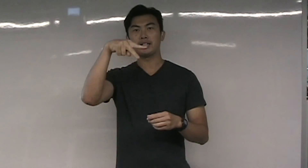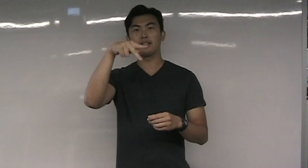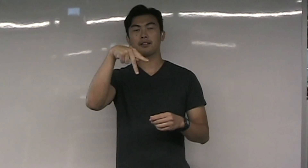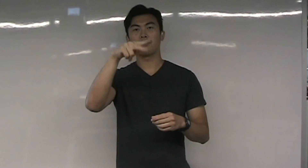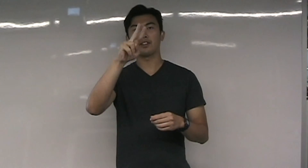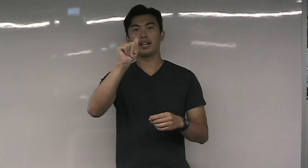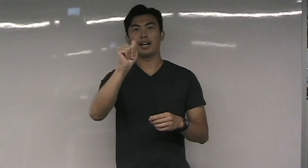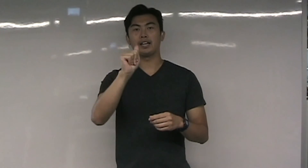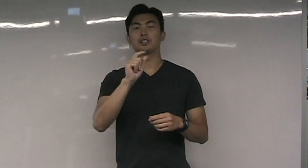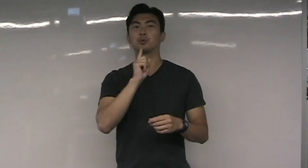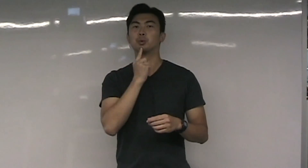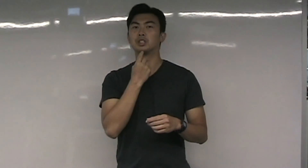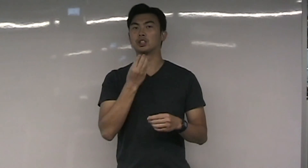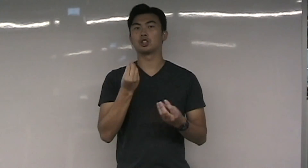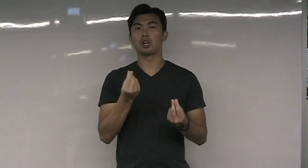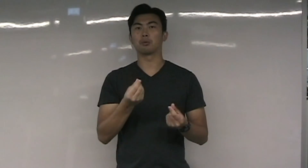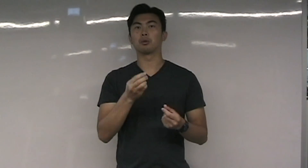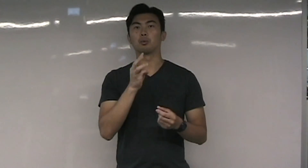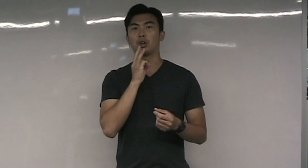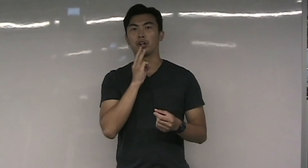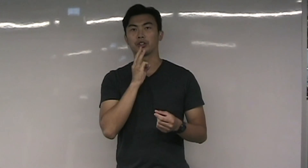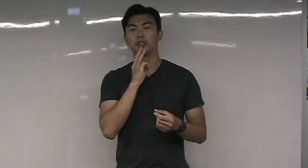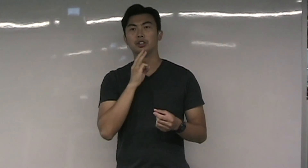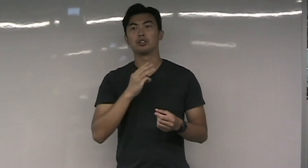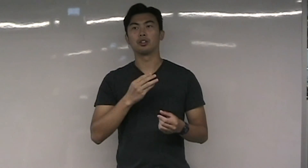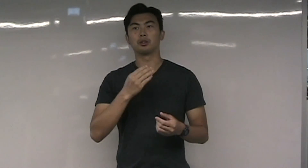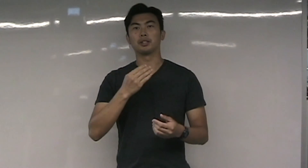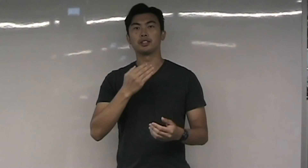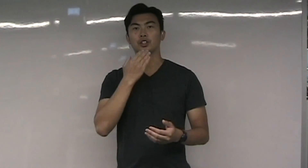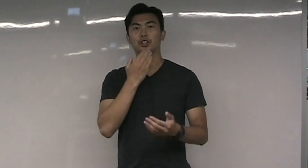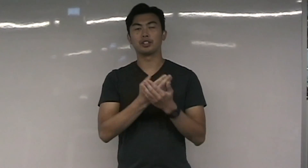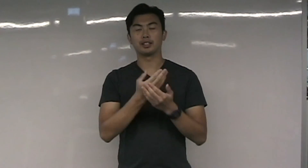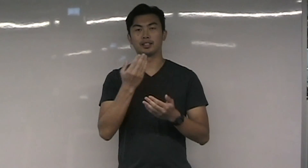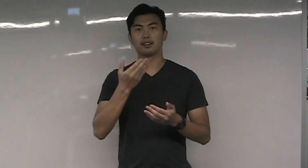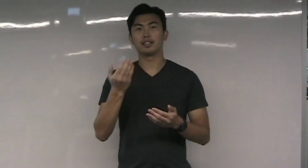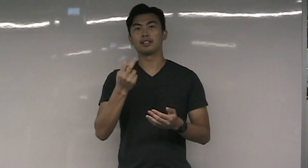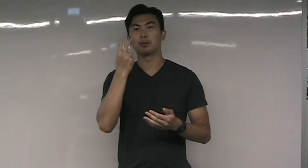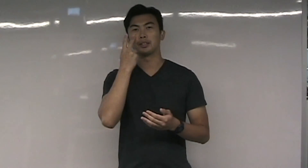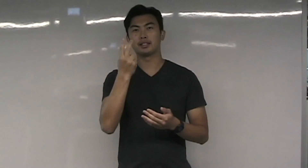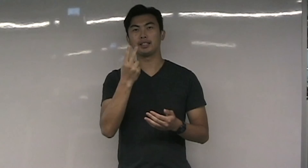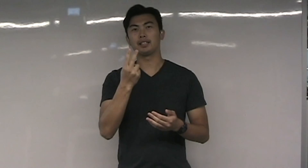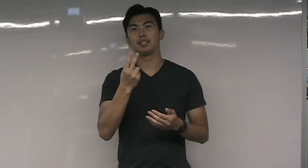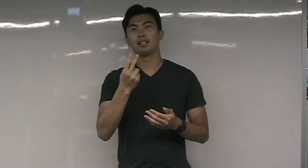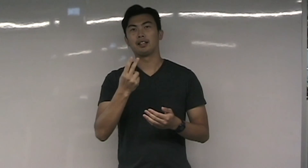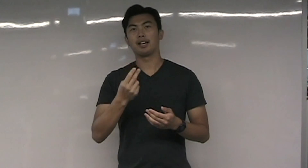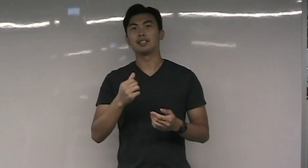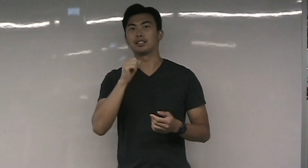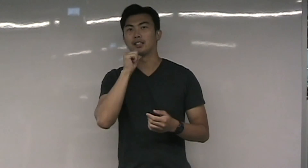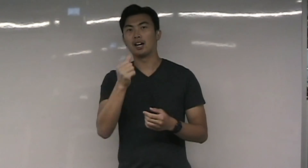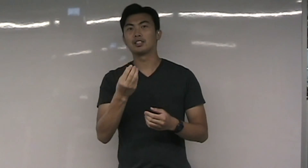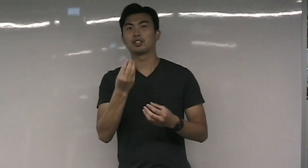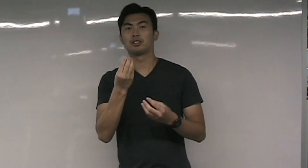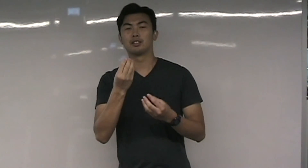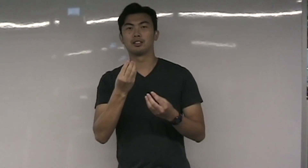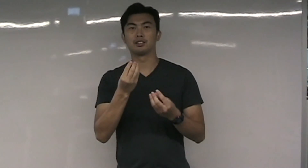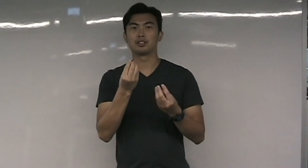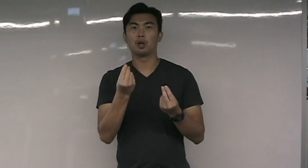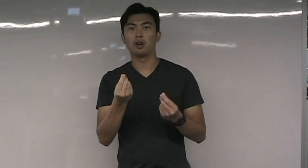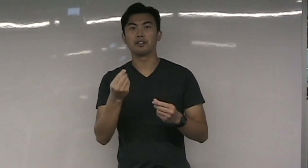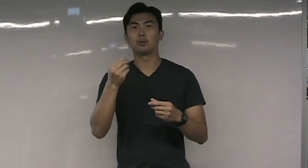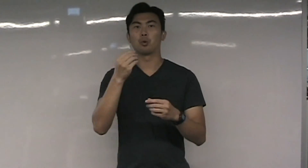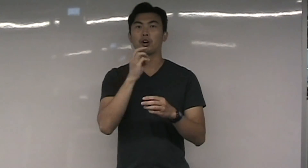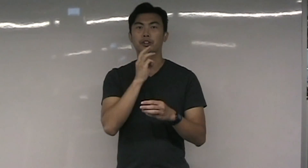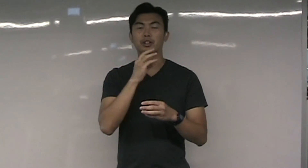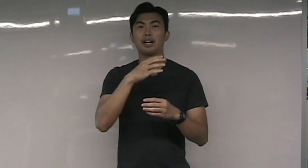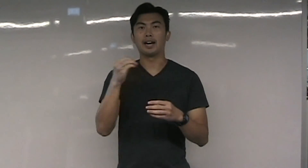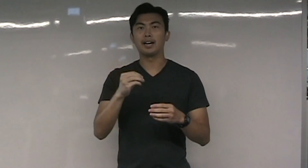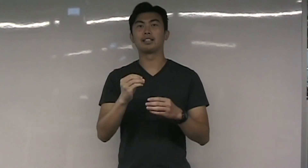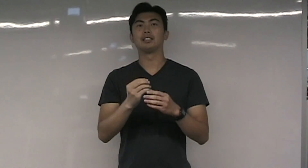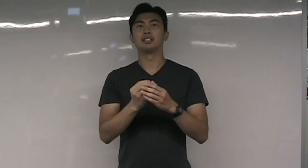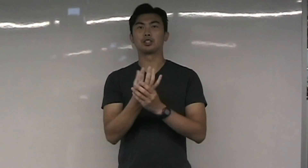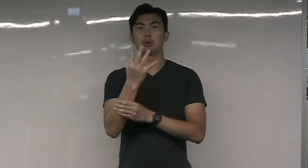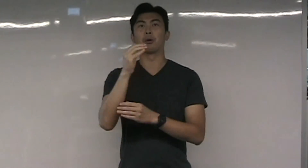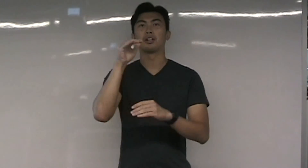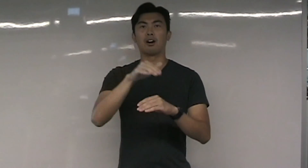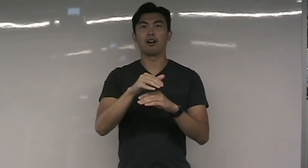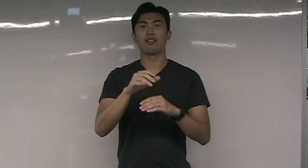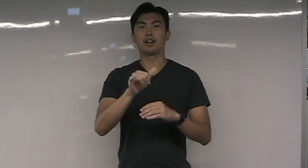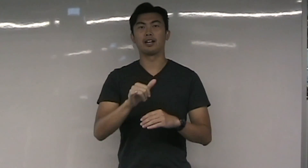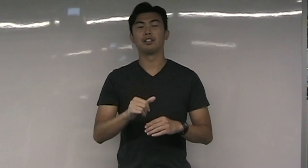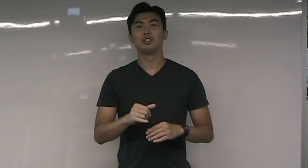PVA fibers dissolves in water very easily. So heat treatment is necessary to prevent that.